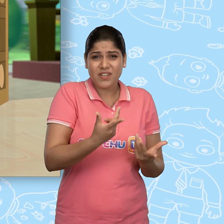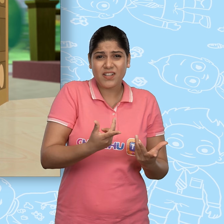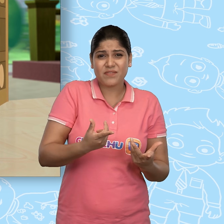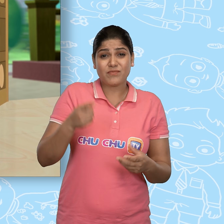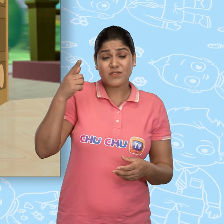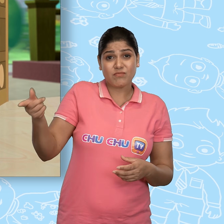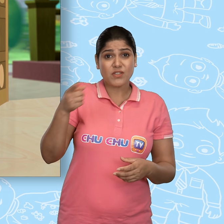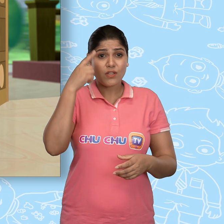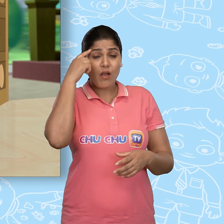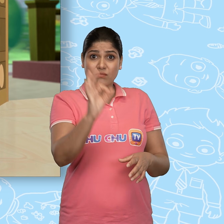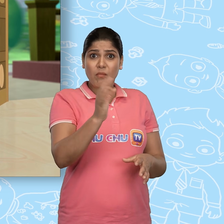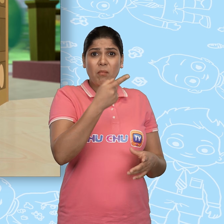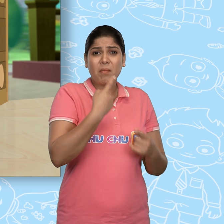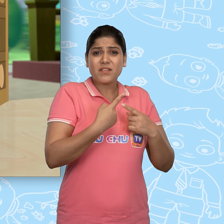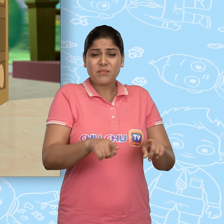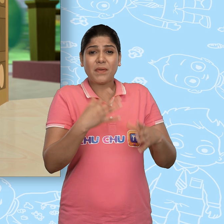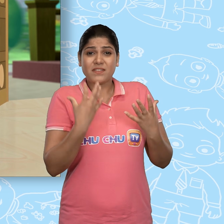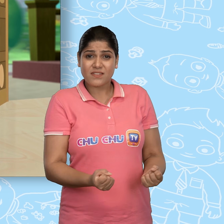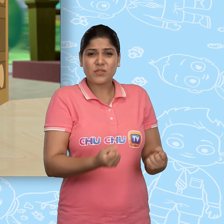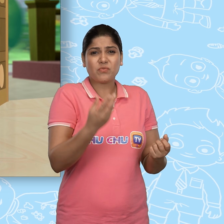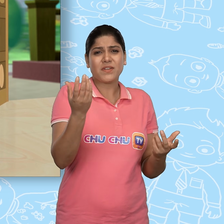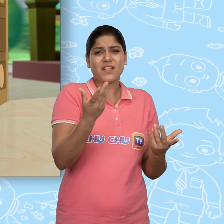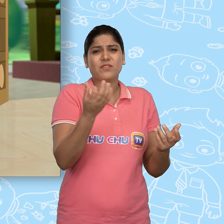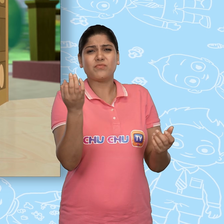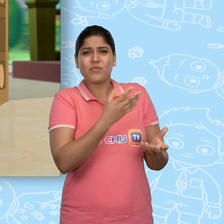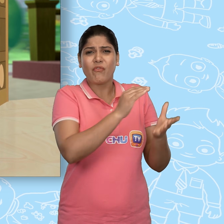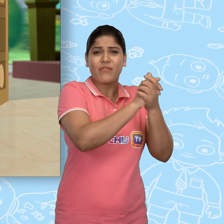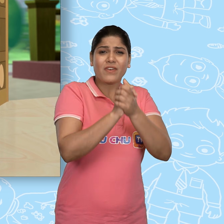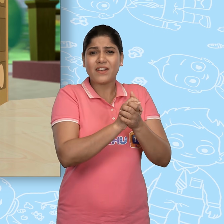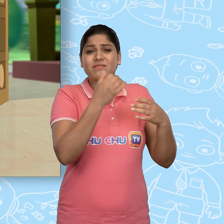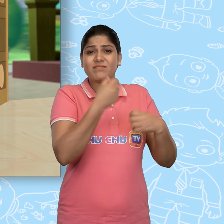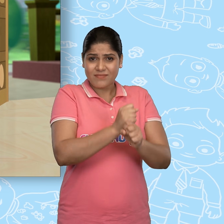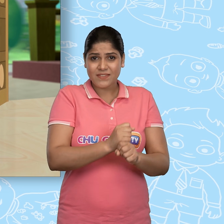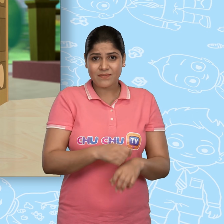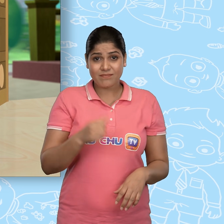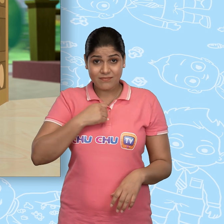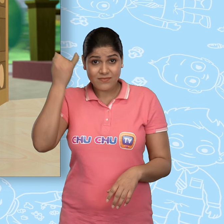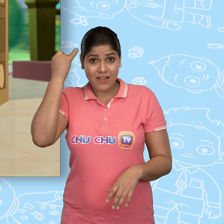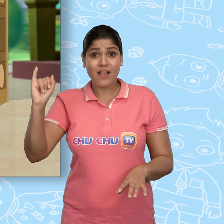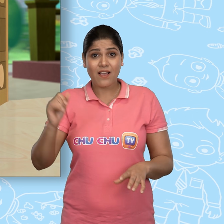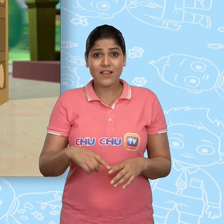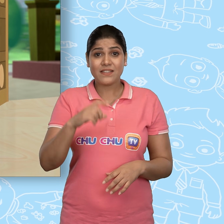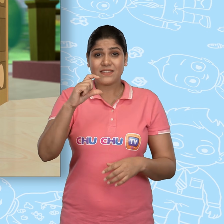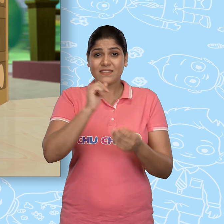ChaCha is so talented. But I really wish he would make some friends. I have an idea.